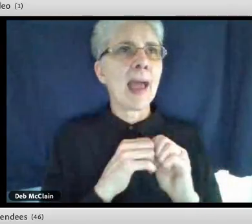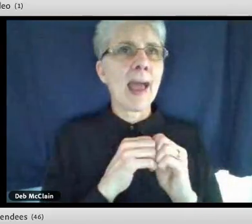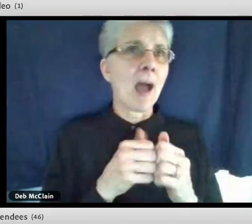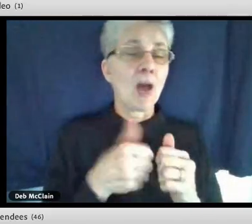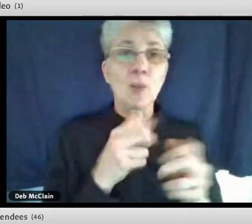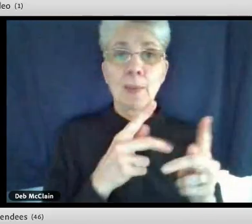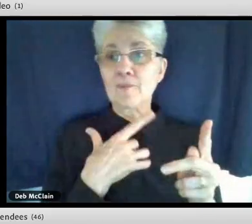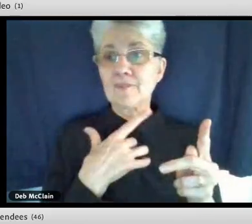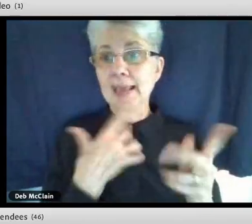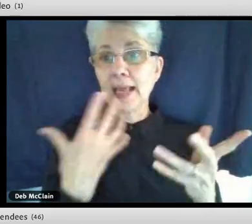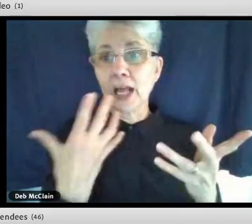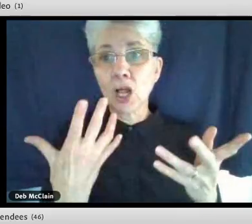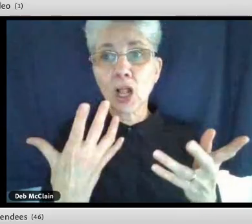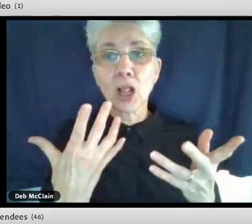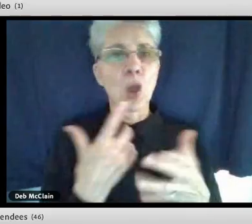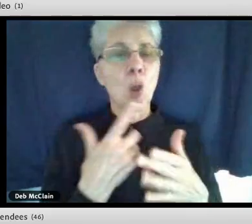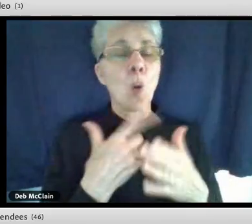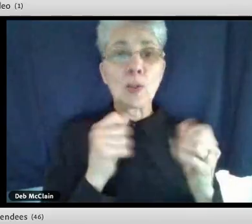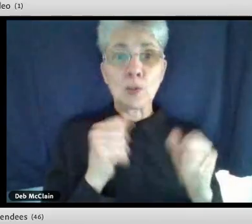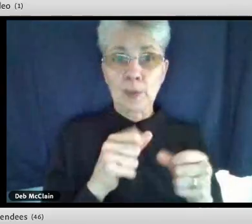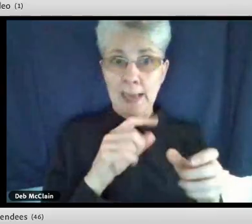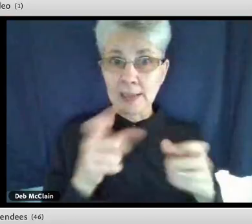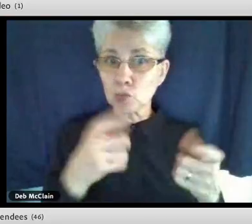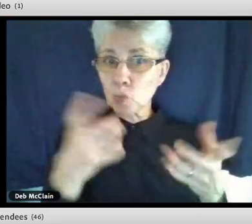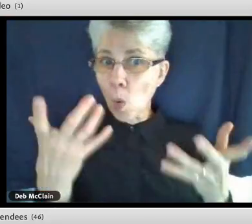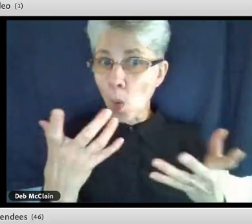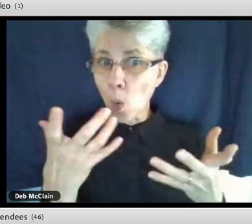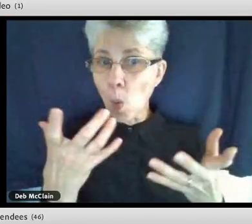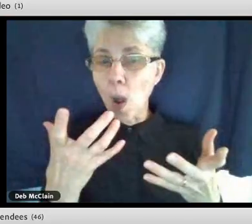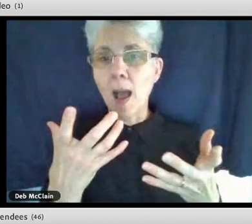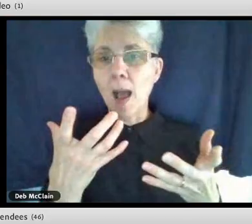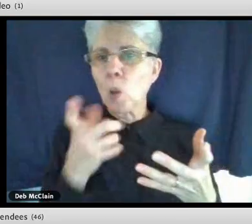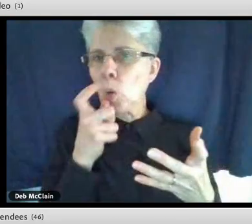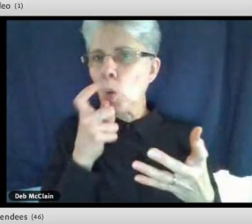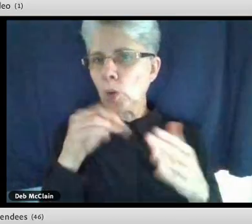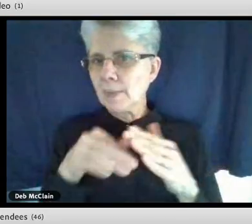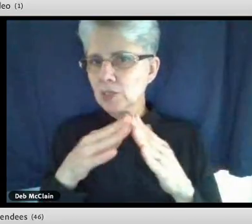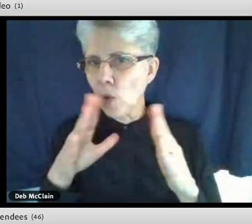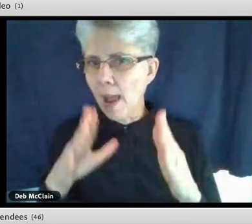What you can control is who comes into your house, the amount of times you check the news.